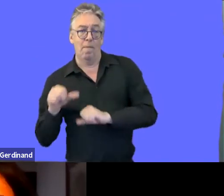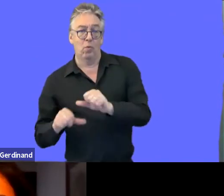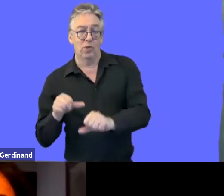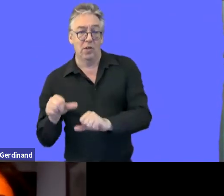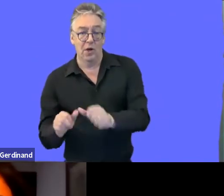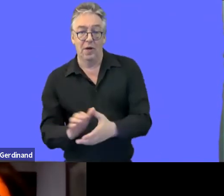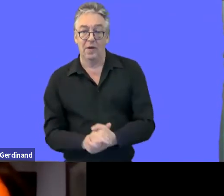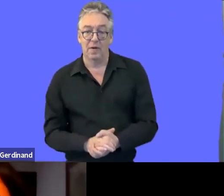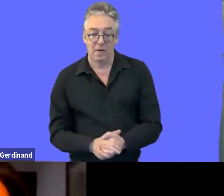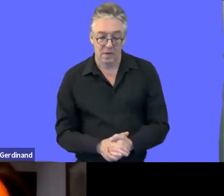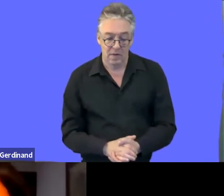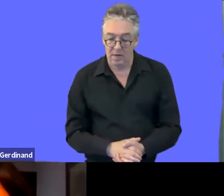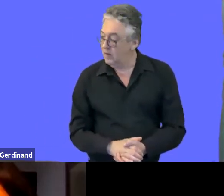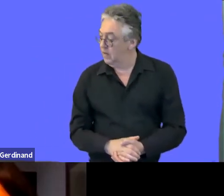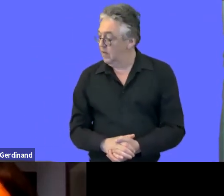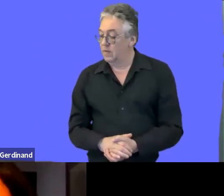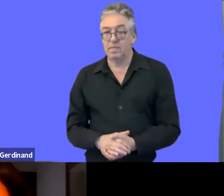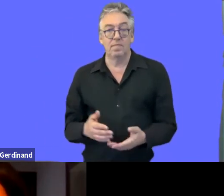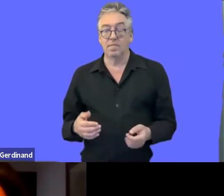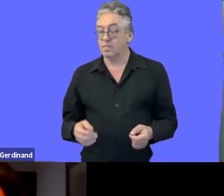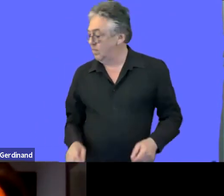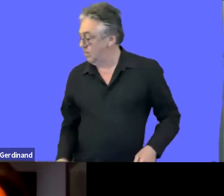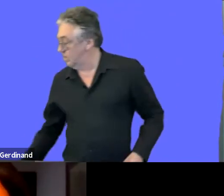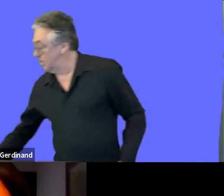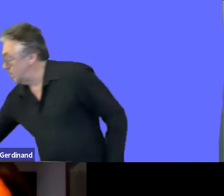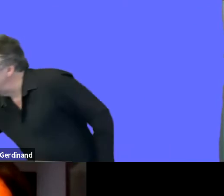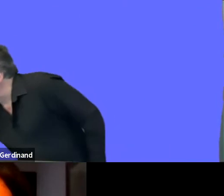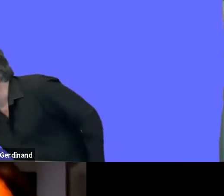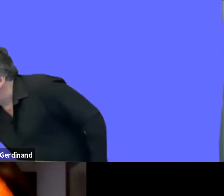and may seem daunting to some of us activists